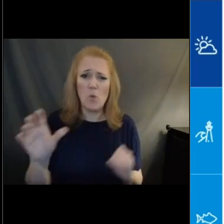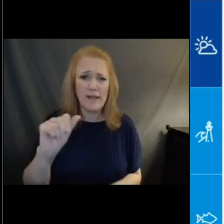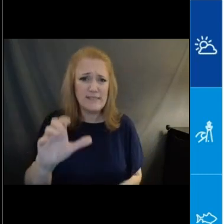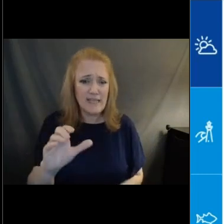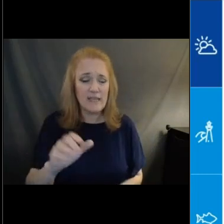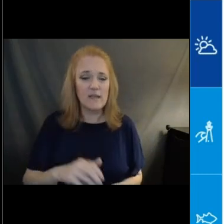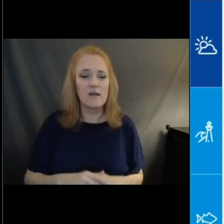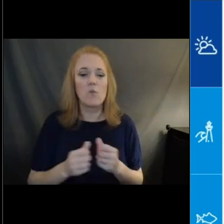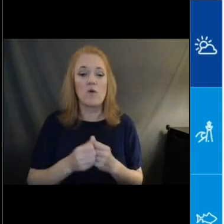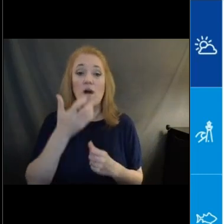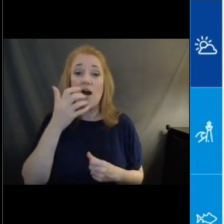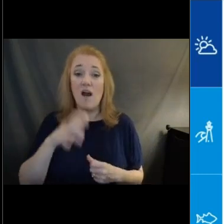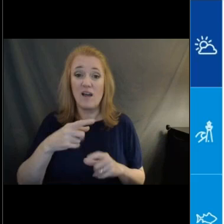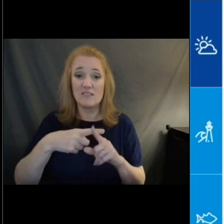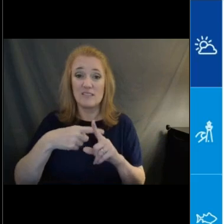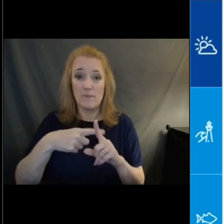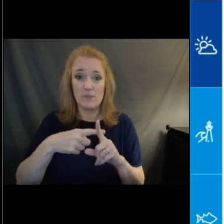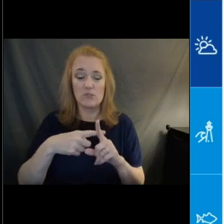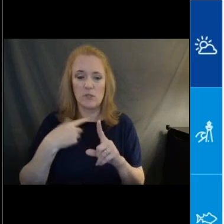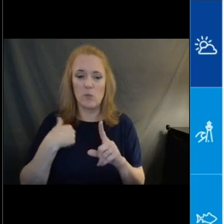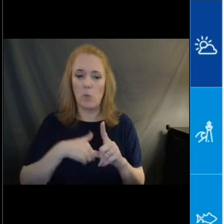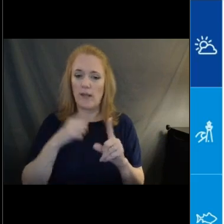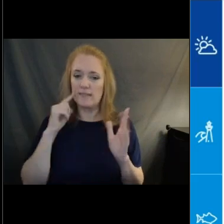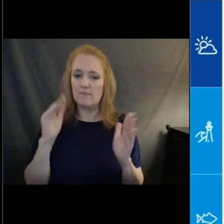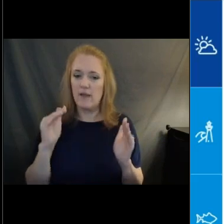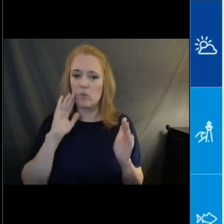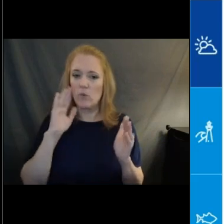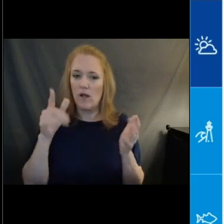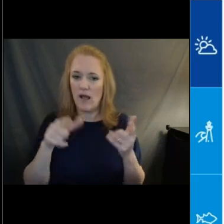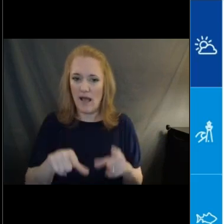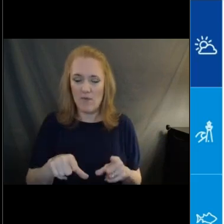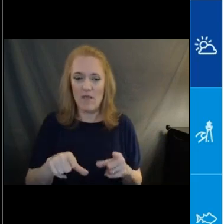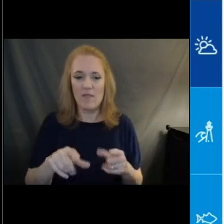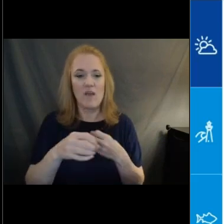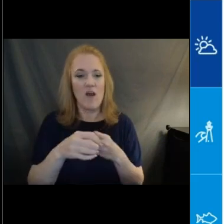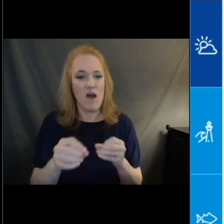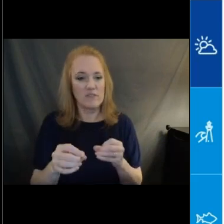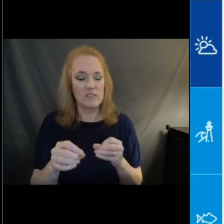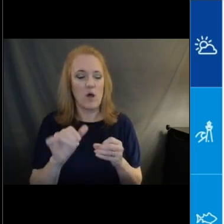temperatures expected in the area, the forecast offices recognized the need to lower their